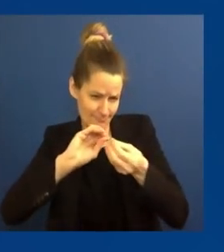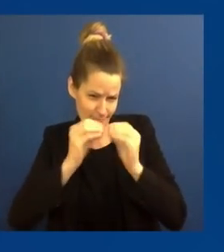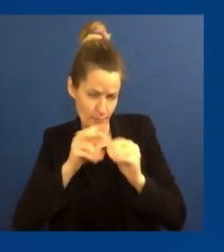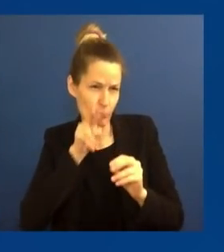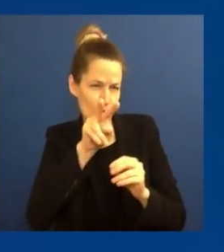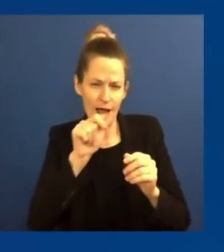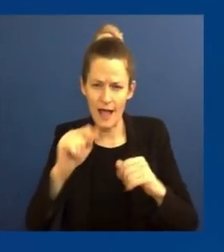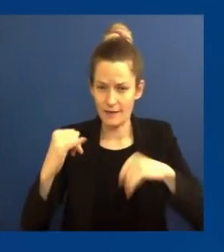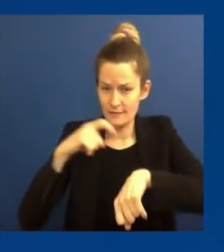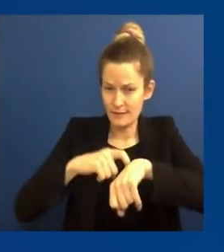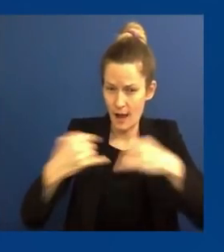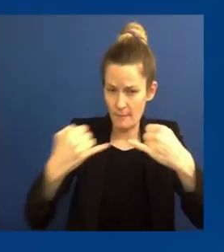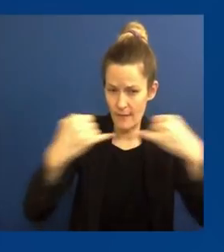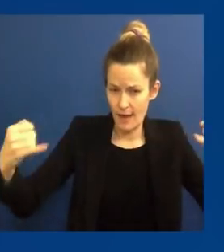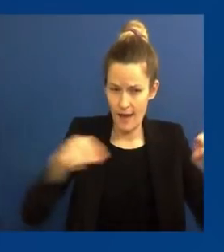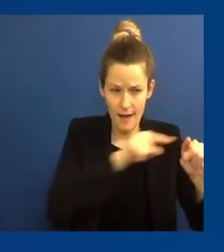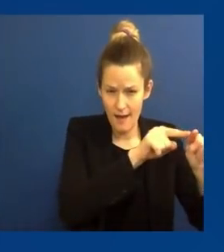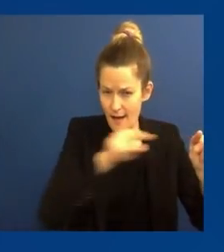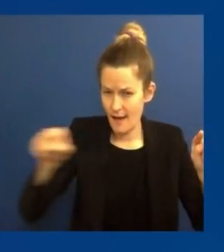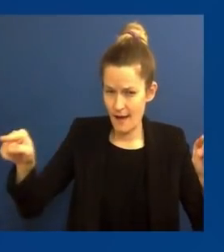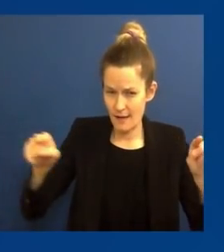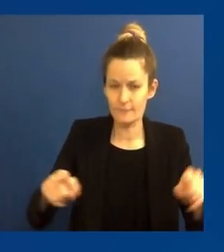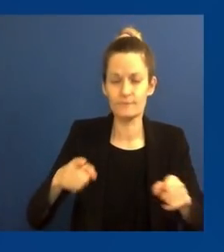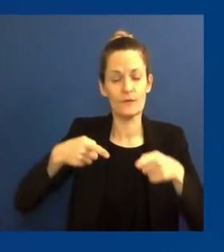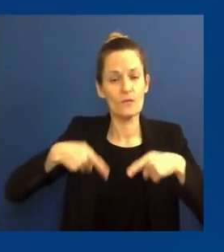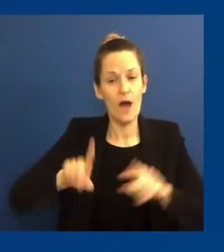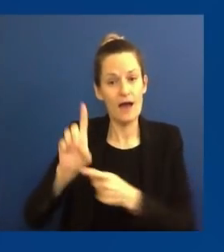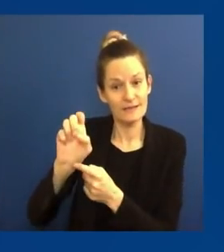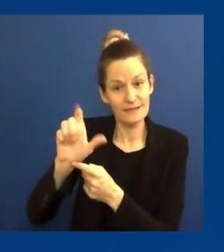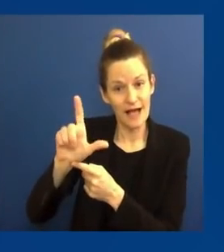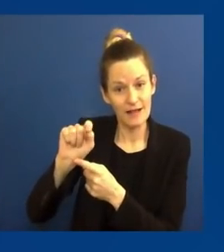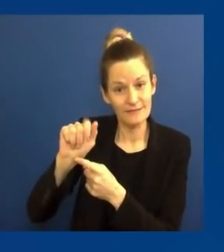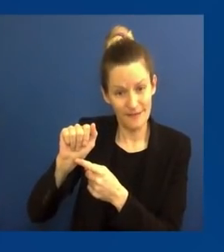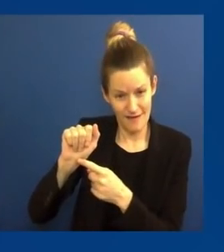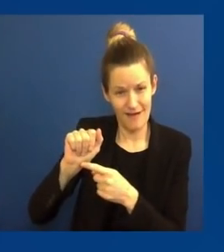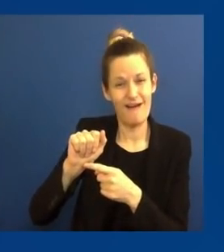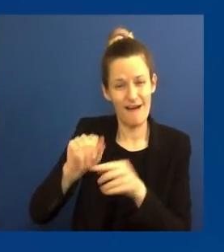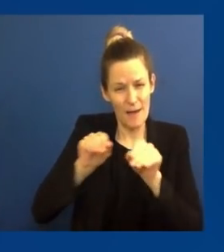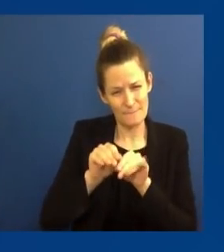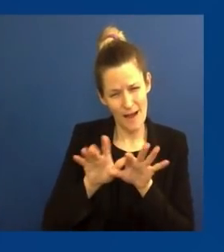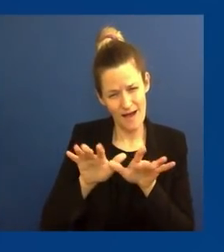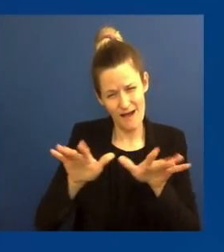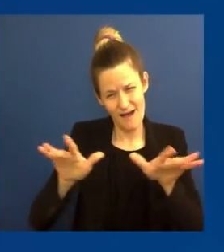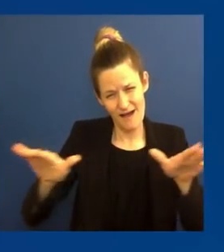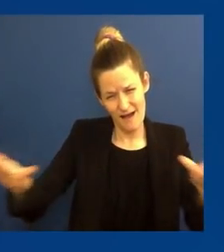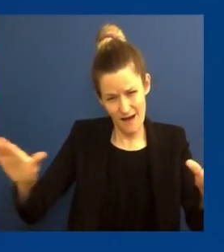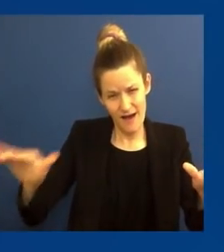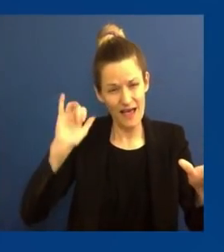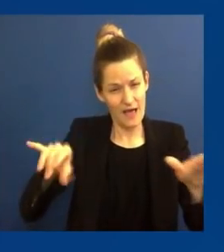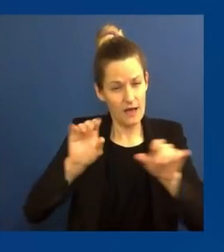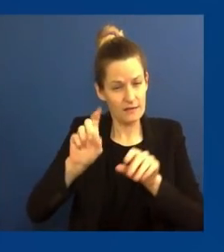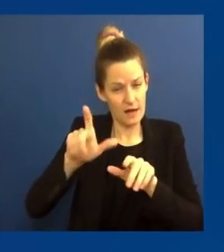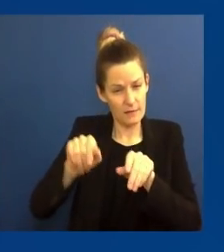and the pink shaded area when Omicron variant is dominant. As you can see, case rates are highest among